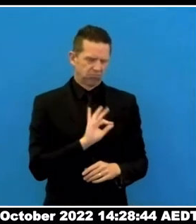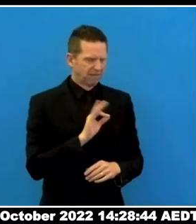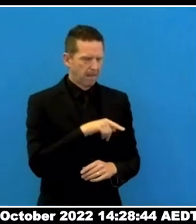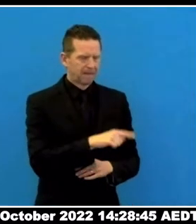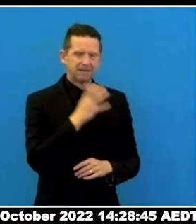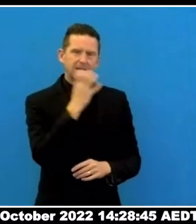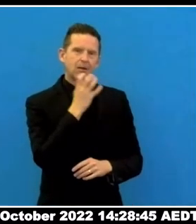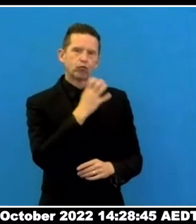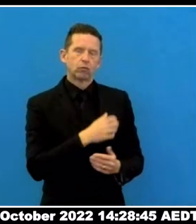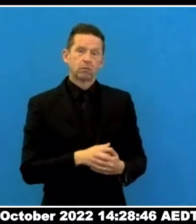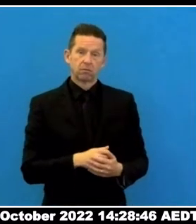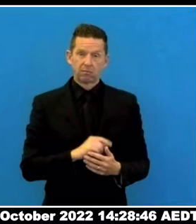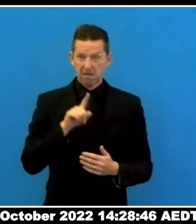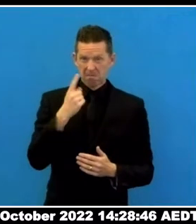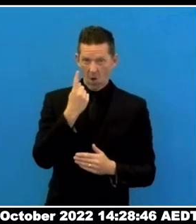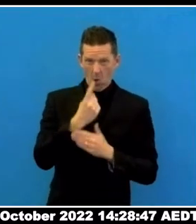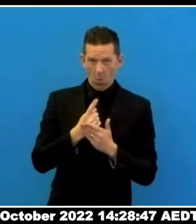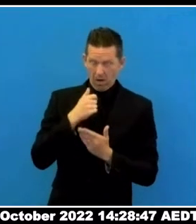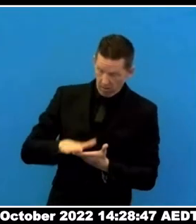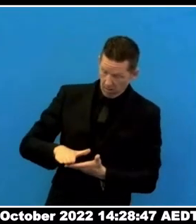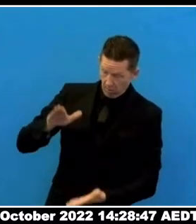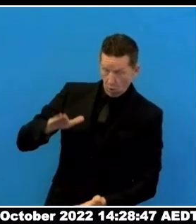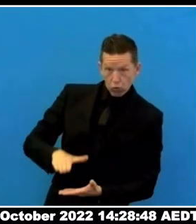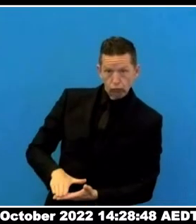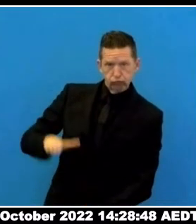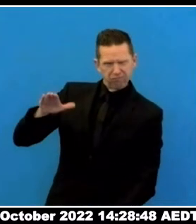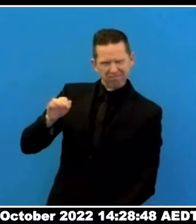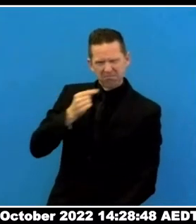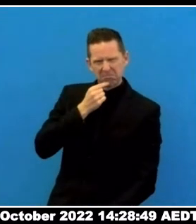even though it sits only about 30cm above the ground.